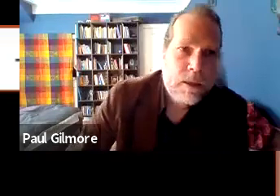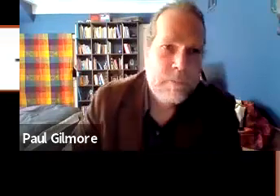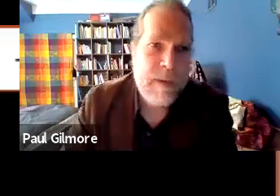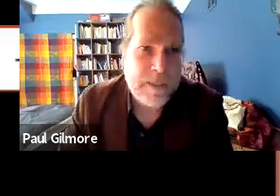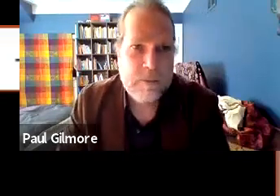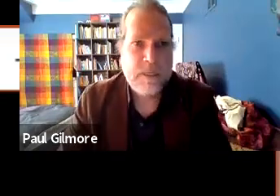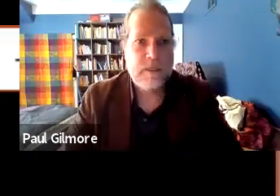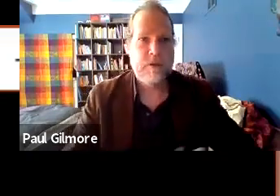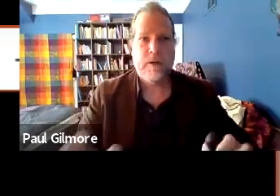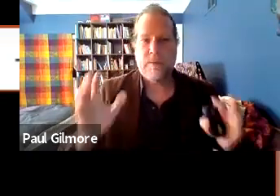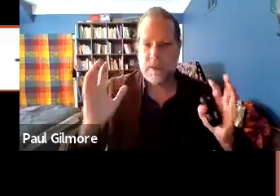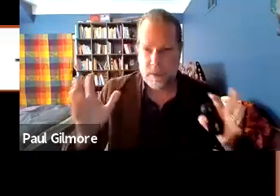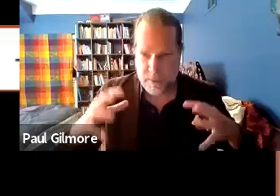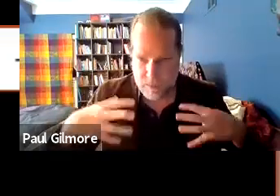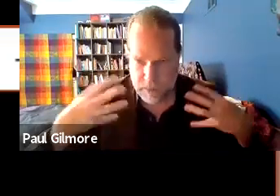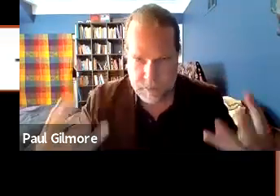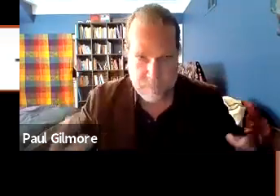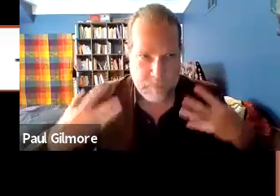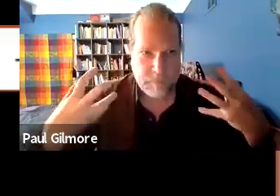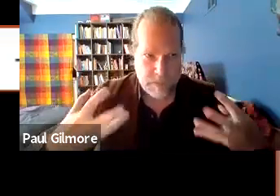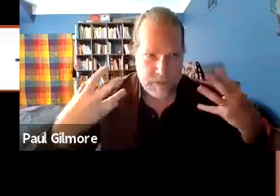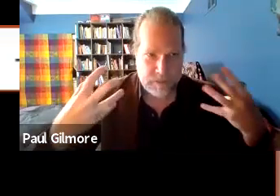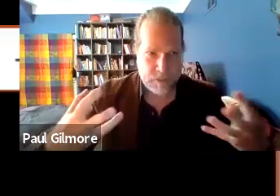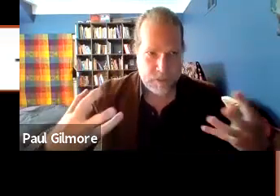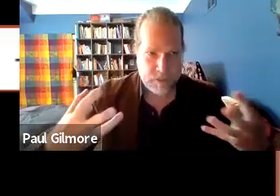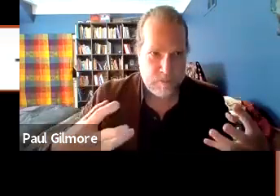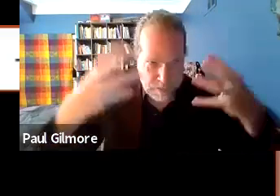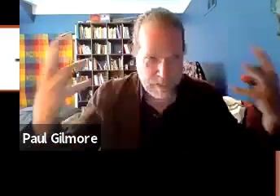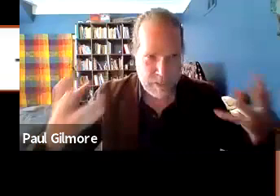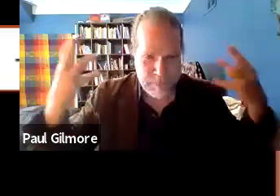back to the beginning of the argument here and let me begin to conclude by making my